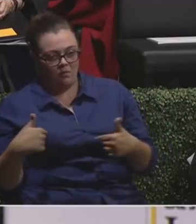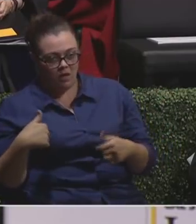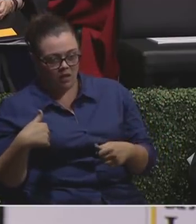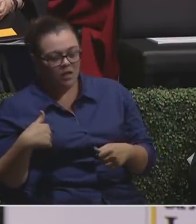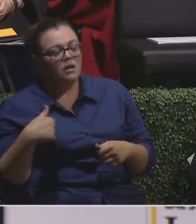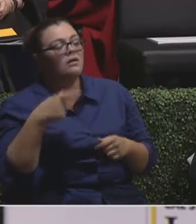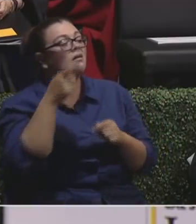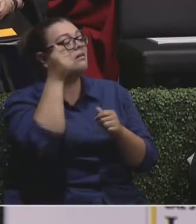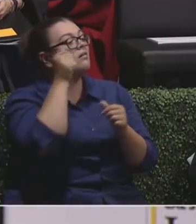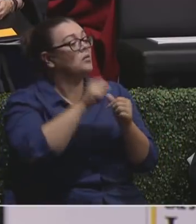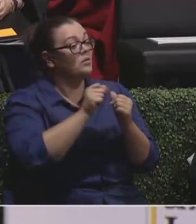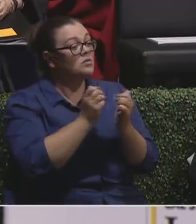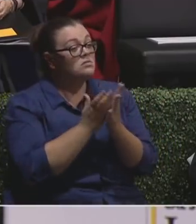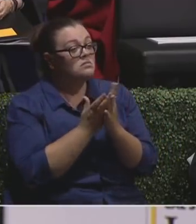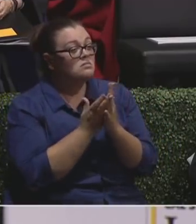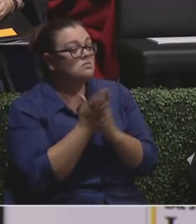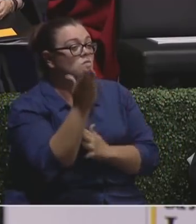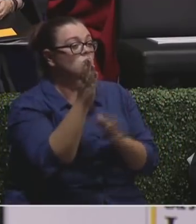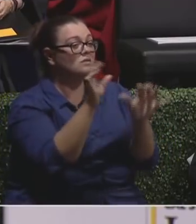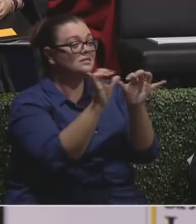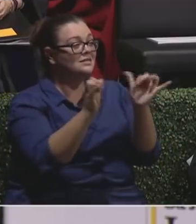I KEEP THIS PHRASE PRESENT IN MY WORK -- "NOTHING ABOUT ME, WITHOUT ME.